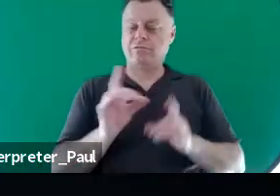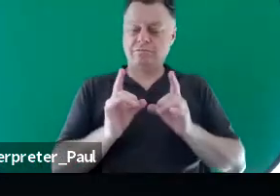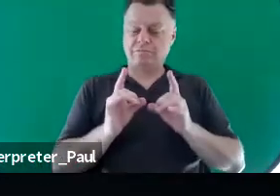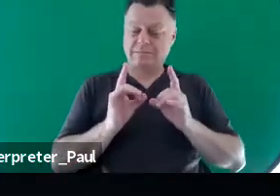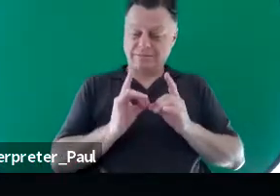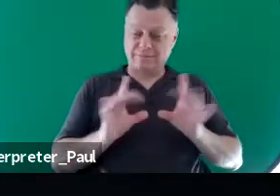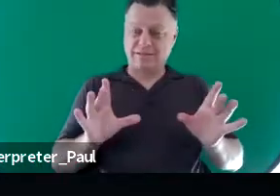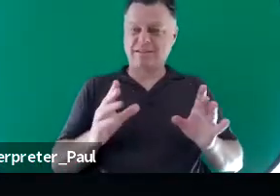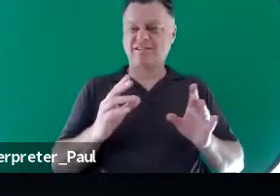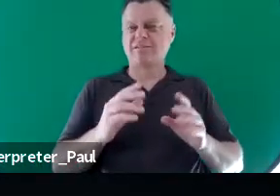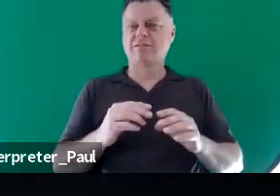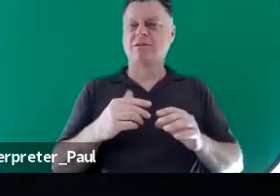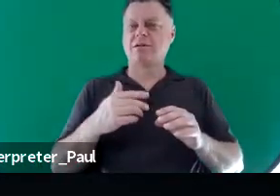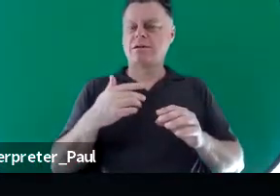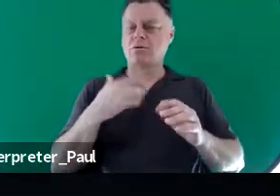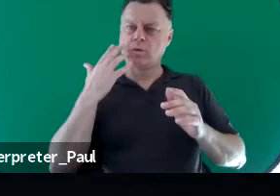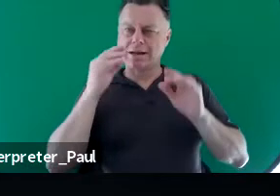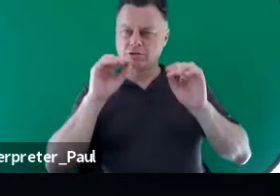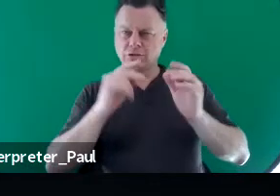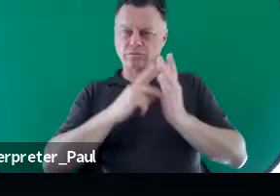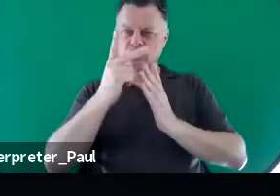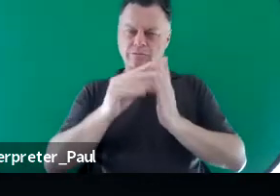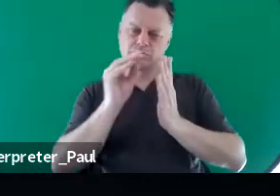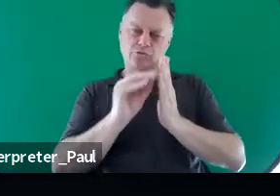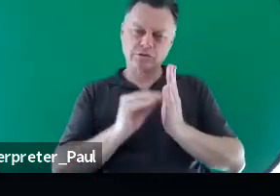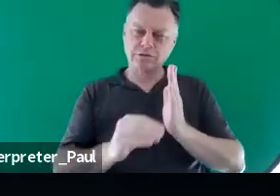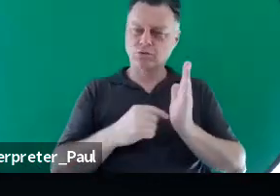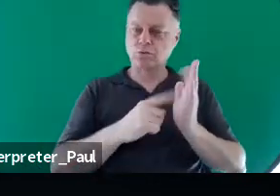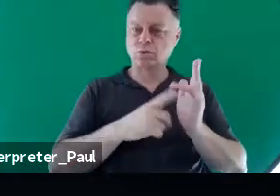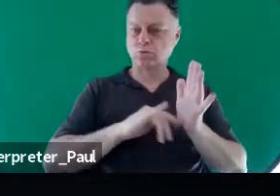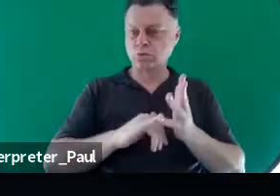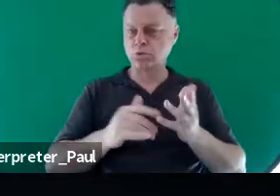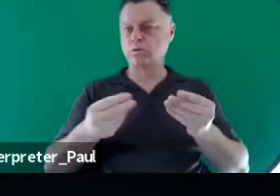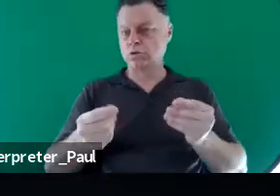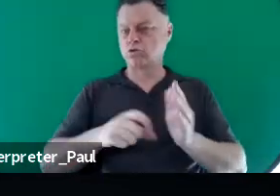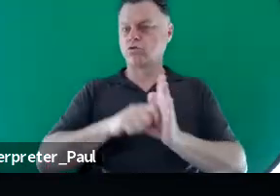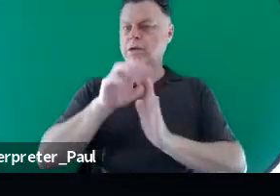that we're designing education programs and tools and curriculum that is about inclusive for all.